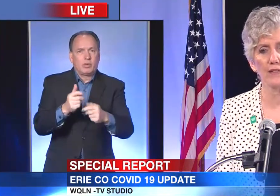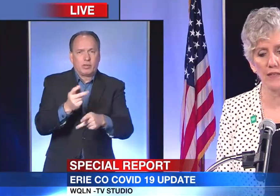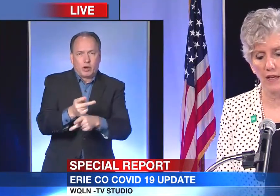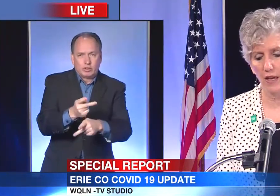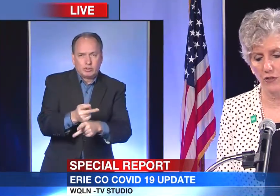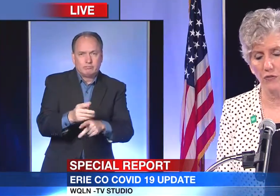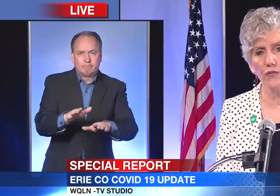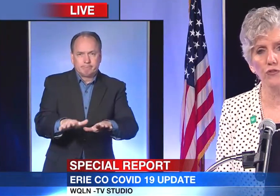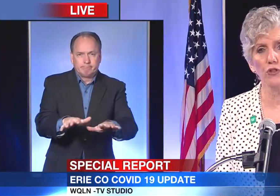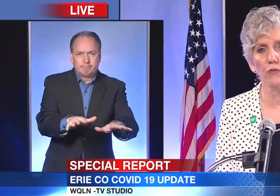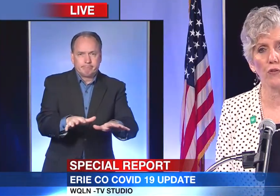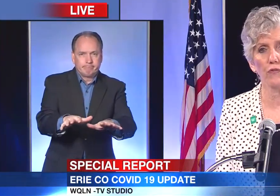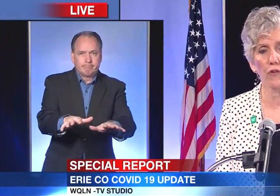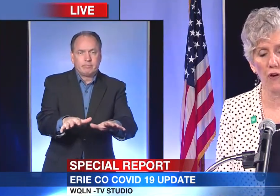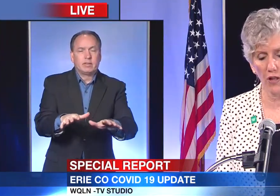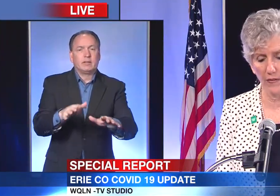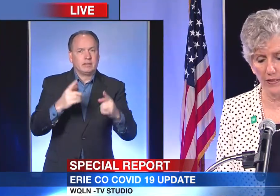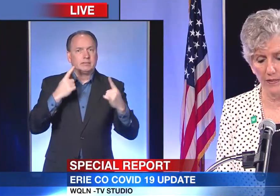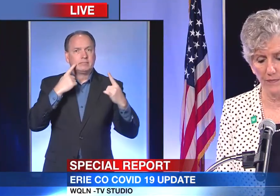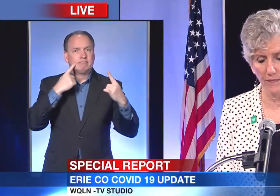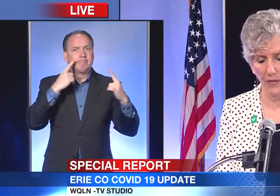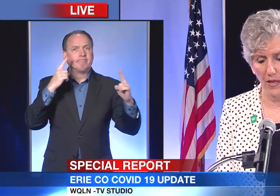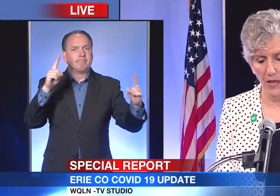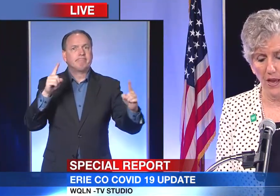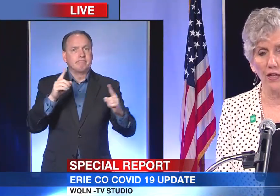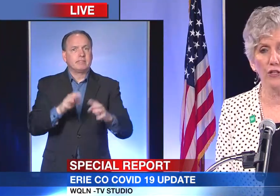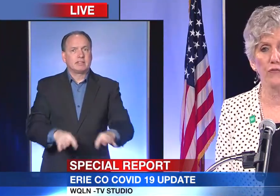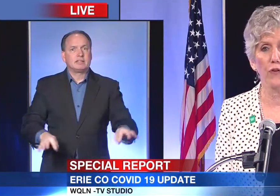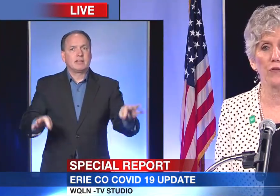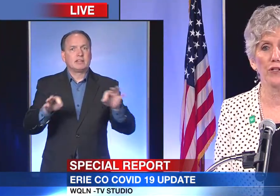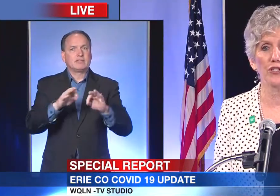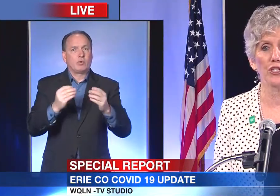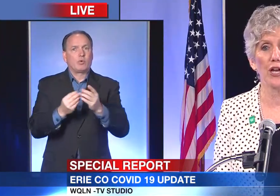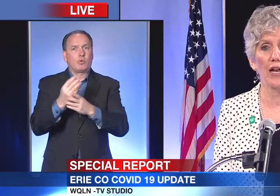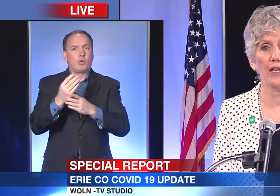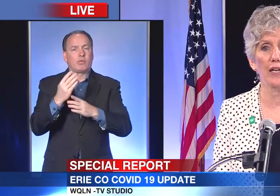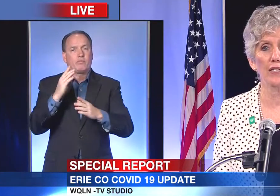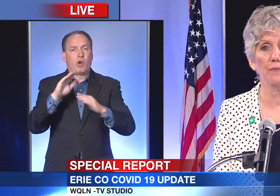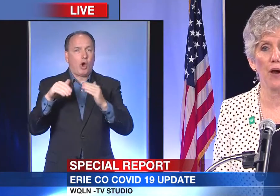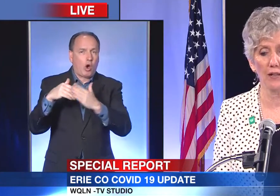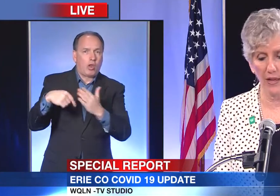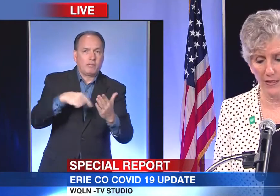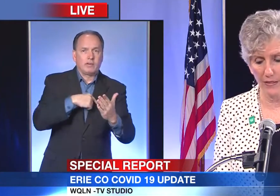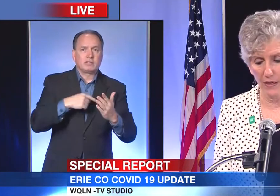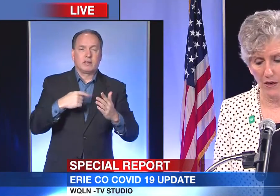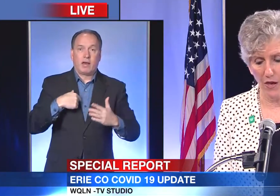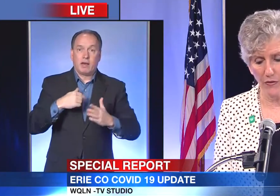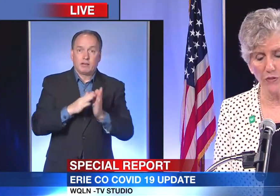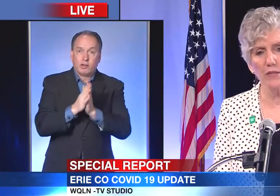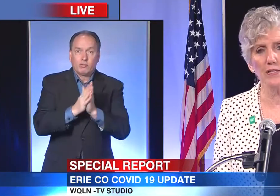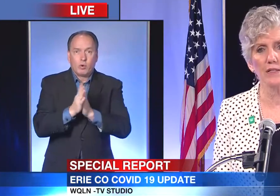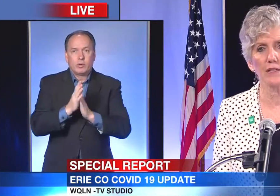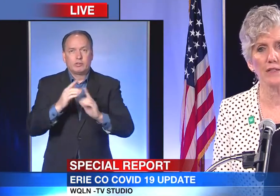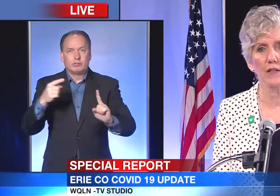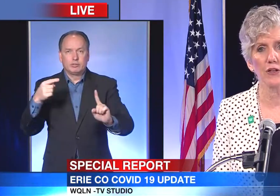AND PROCEEDING WITH CAUTION WILL BE THE KEY TO SUCCESS AND TO FUTURE GROWTH FOR ALL OF US.